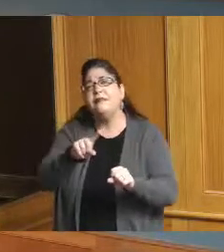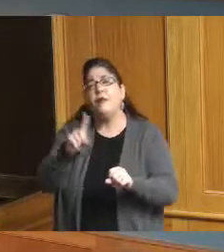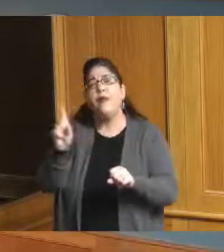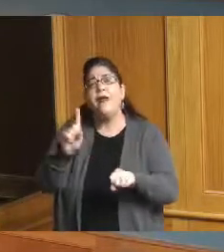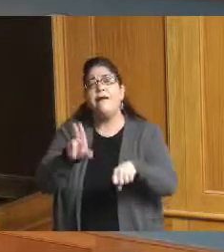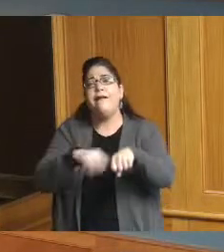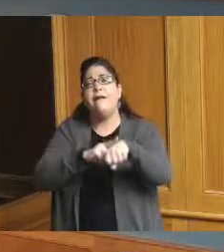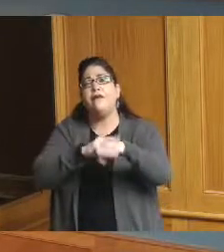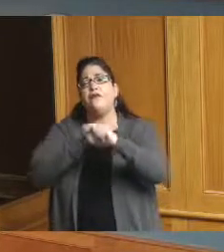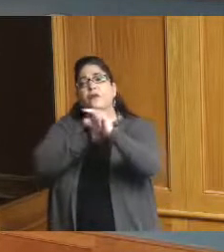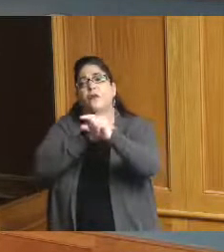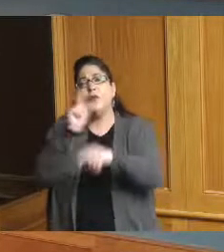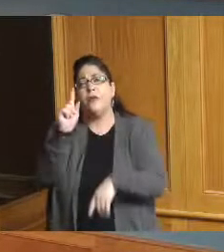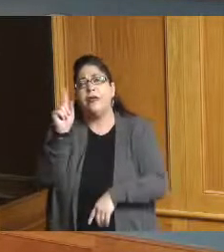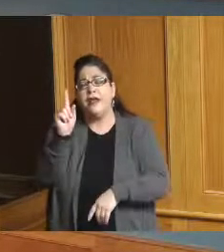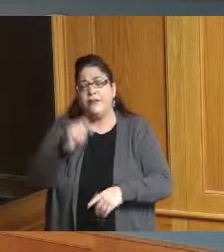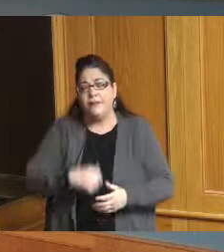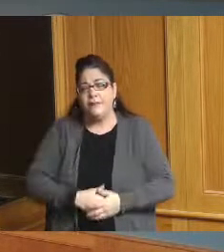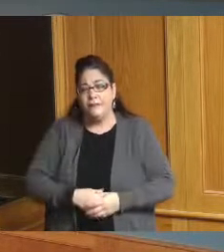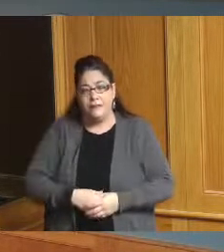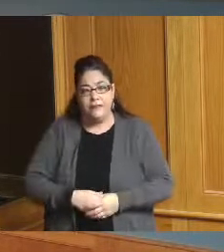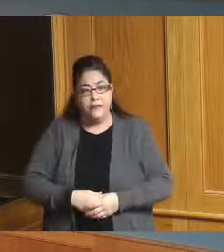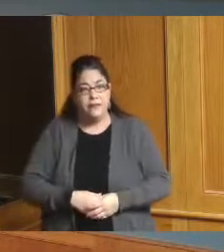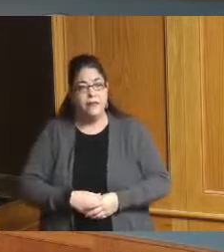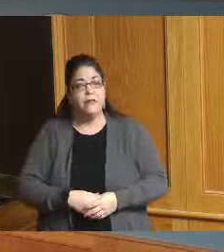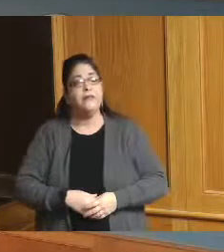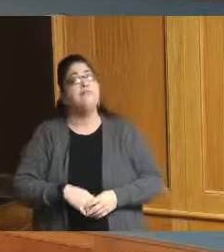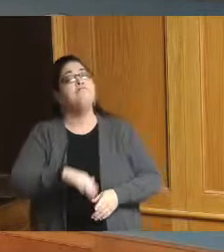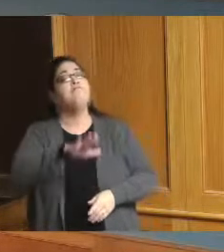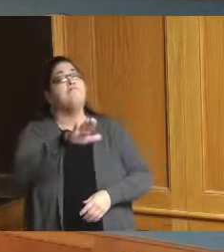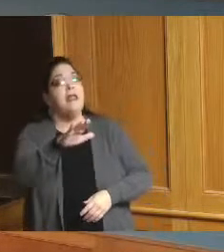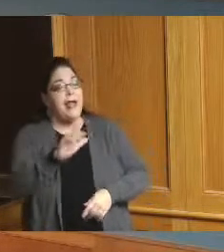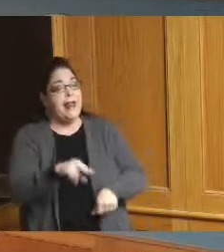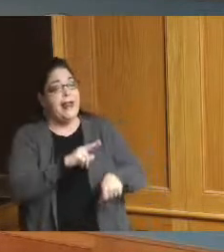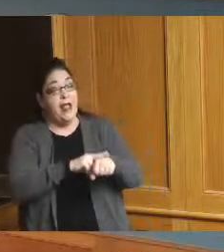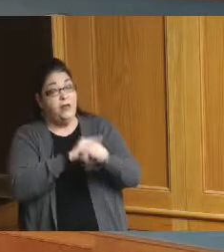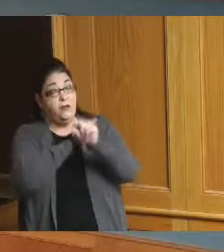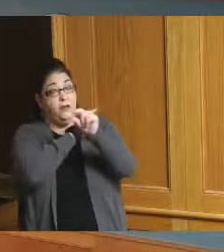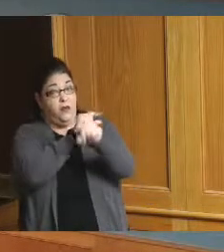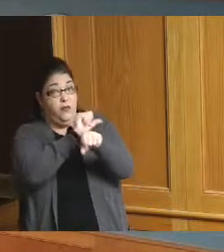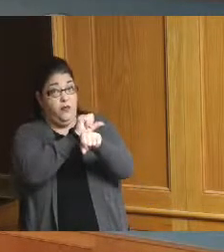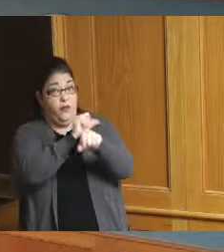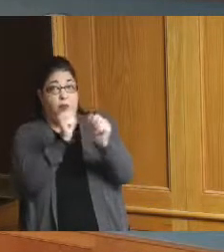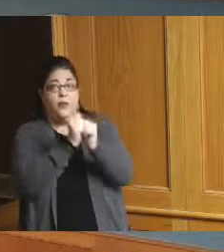how was that decision made so the national guard is working with our hospital systems to try and